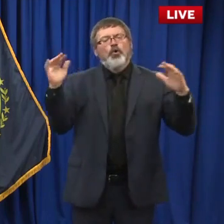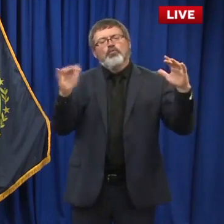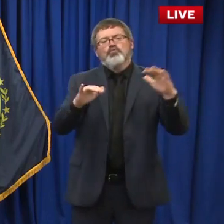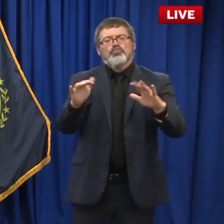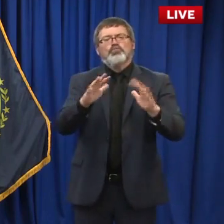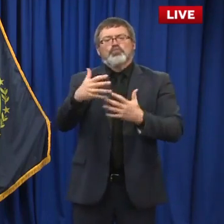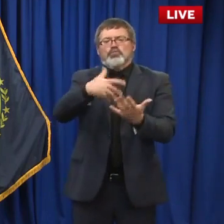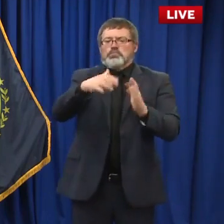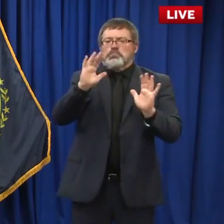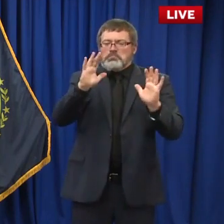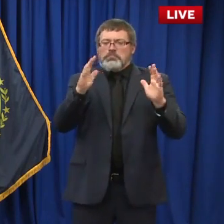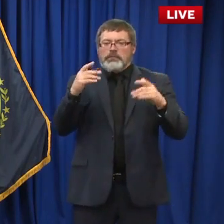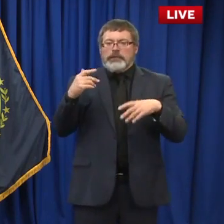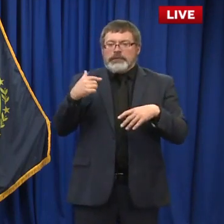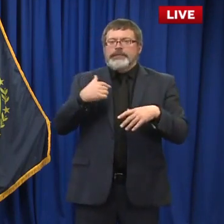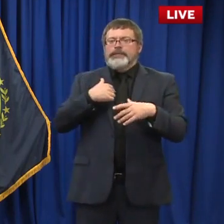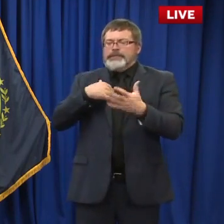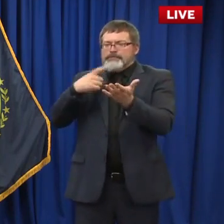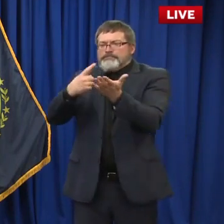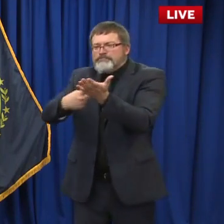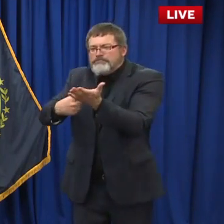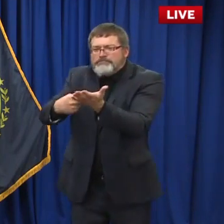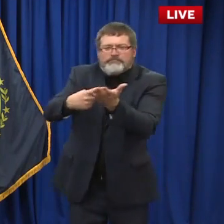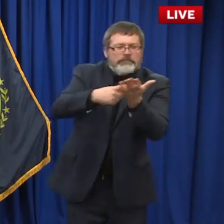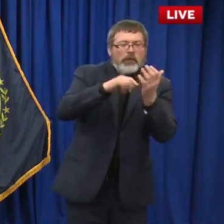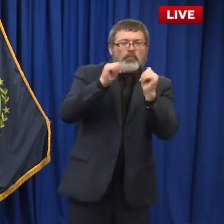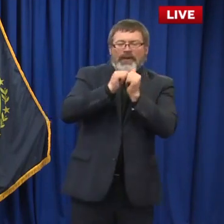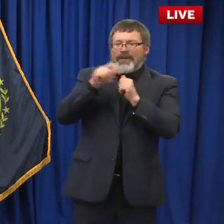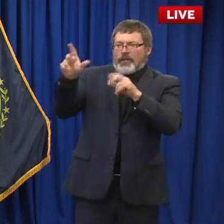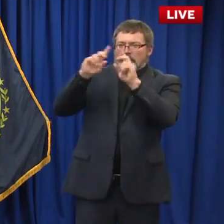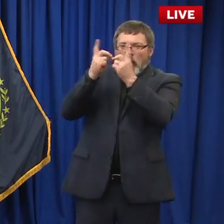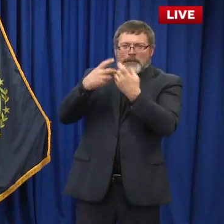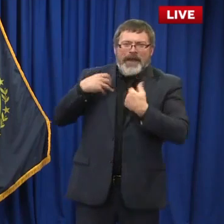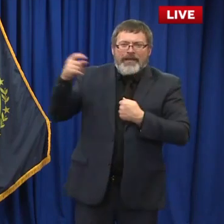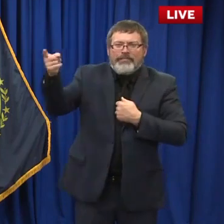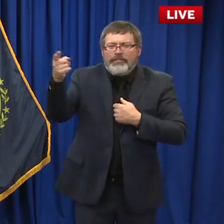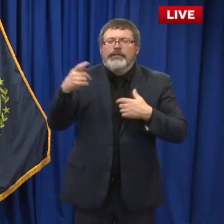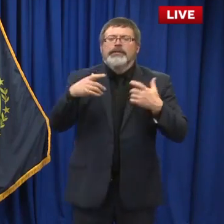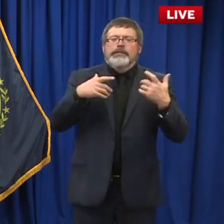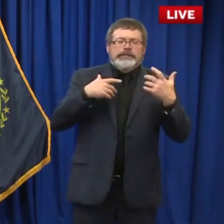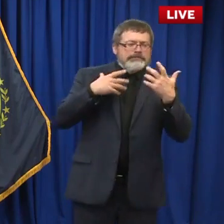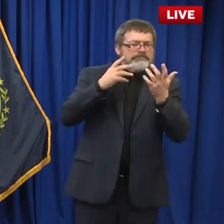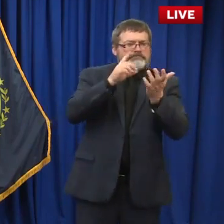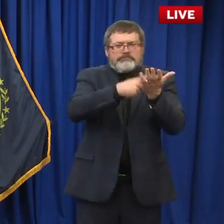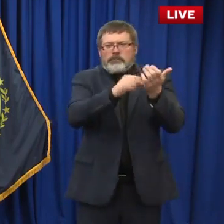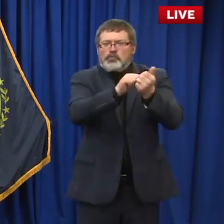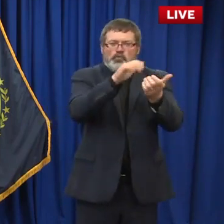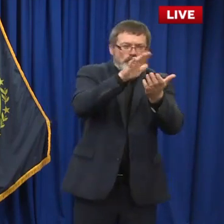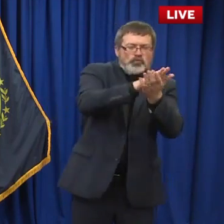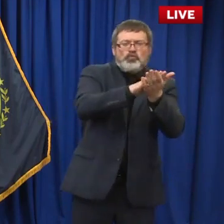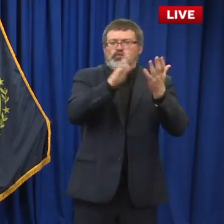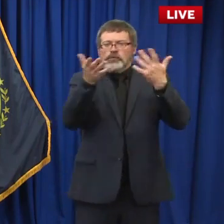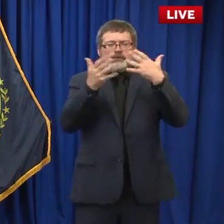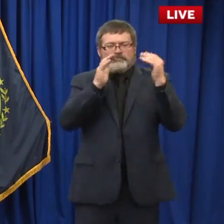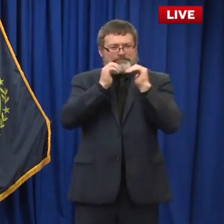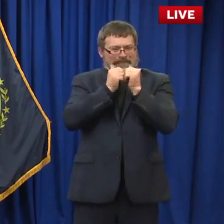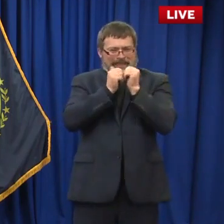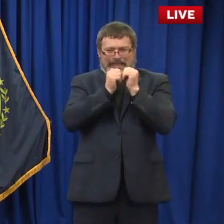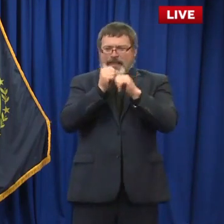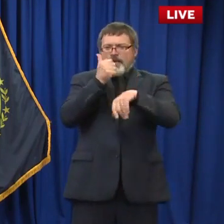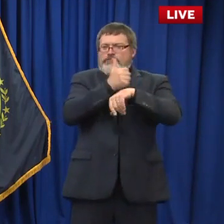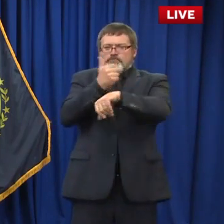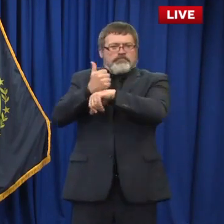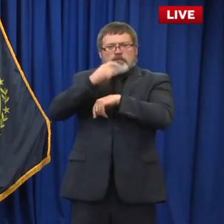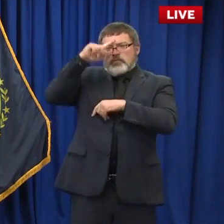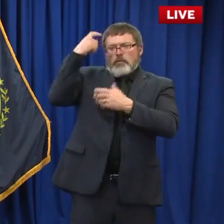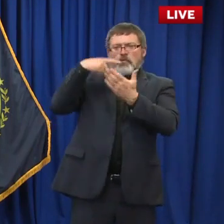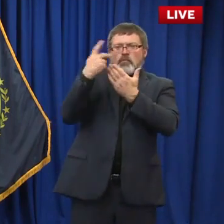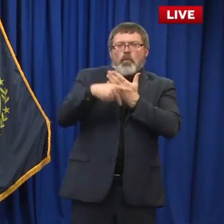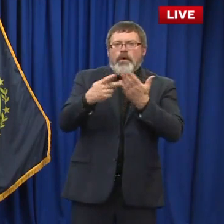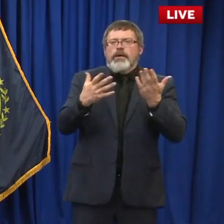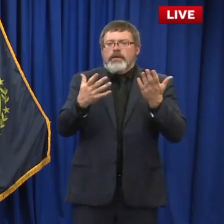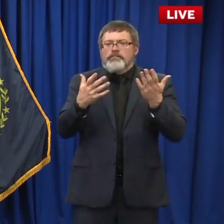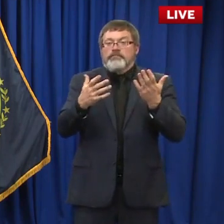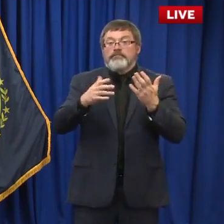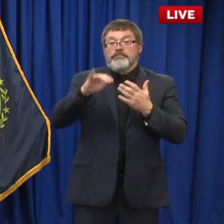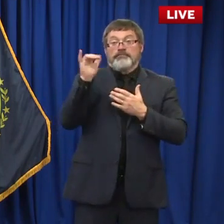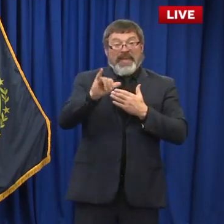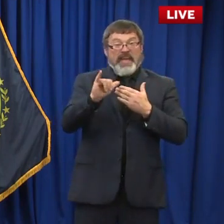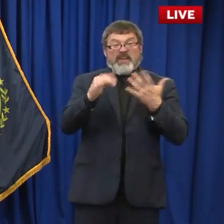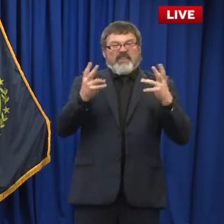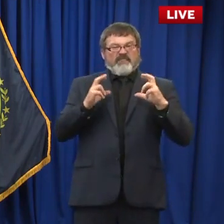AND SOCIAL ISOLATION, SO AFTER TALKING TO THE HEALTH AND HUMAN SERVICES GROUP AND FOLKS OVER AT GOPHER TO FIND WAYS TO INCREASE SUMMER AND FALL ACTIVITIES FOR NEW HAMPSHIRE, WE ESTABLISHED